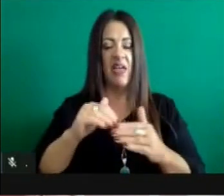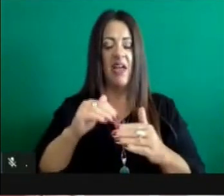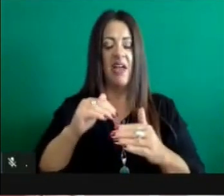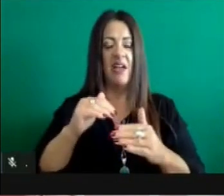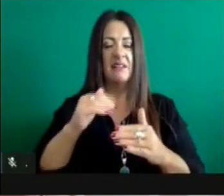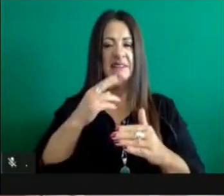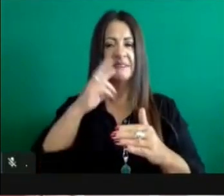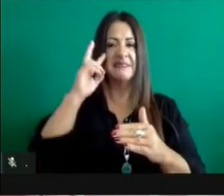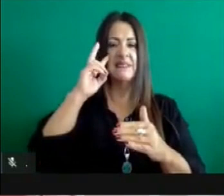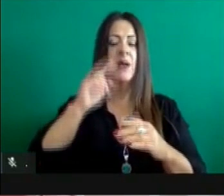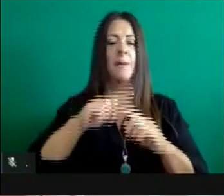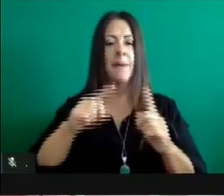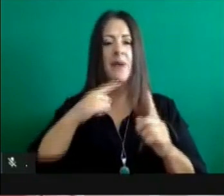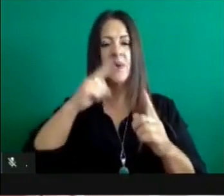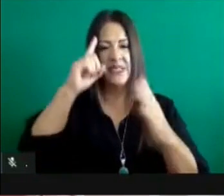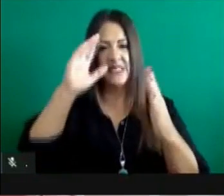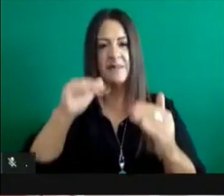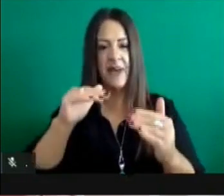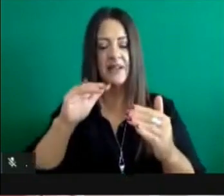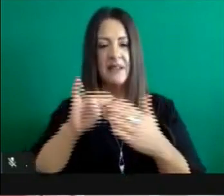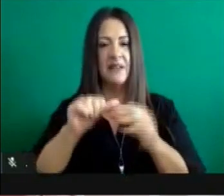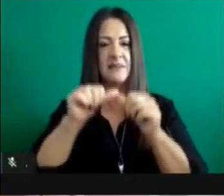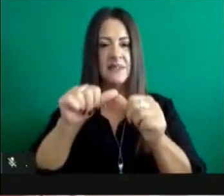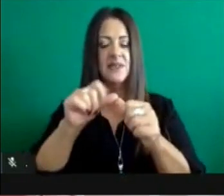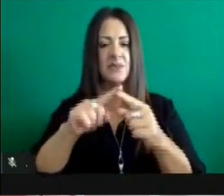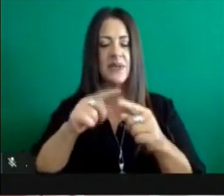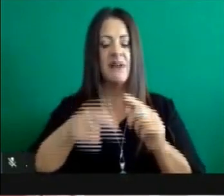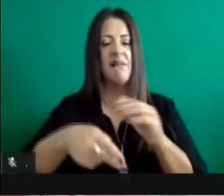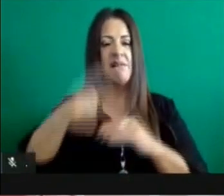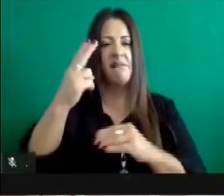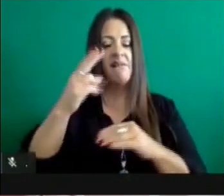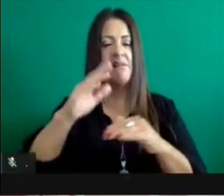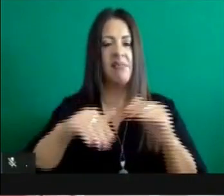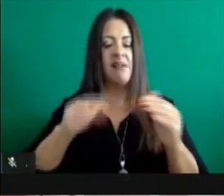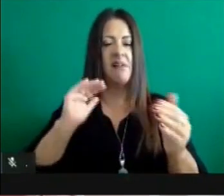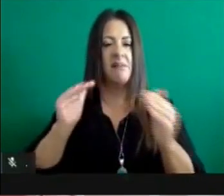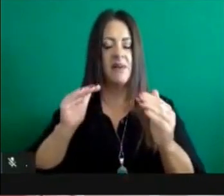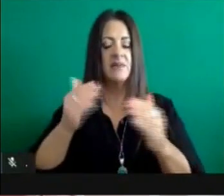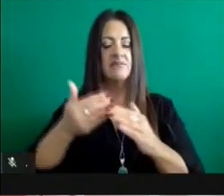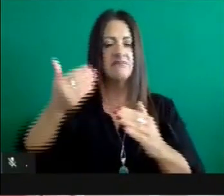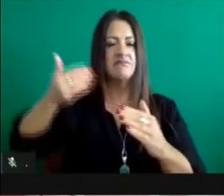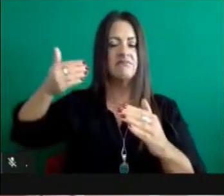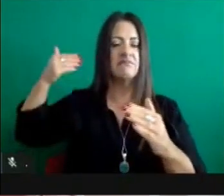OTHER TRENDS. I EXPECT TOMORROW'S NUMBERS TO